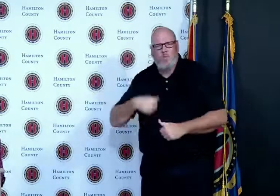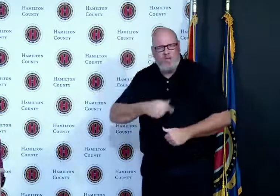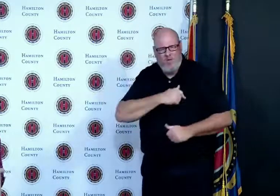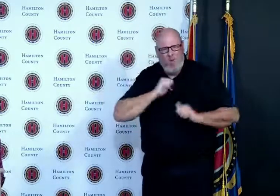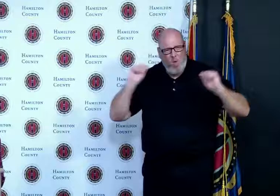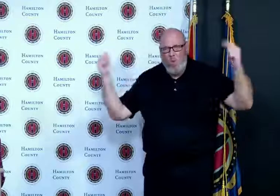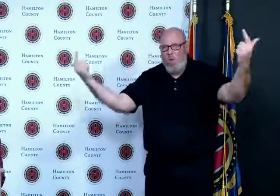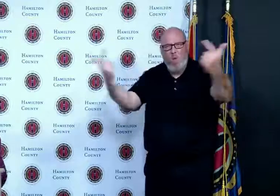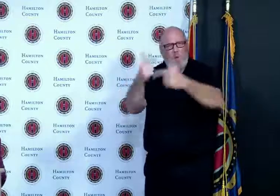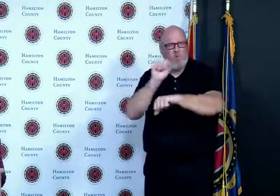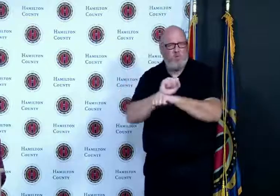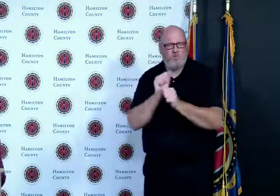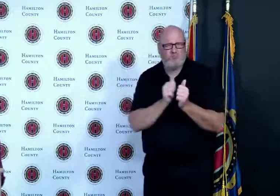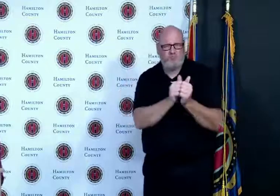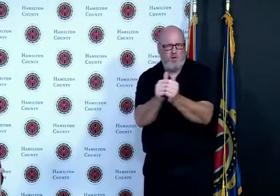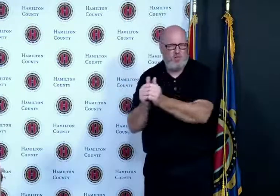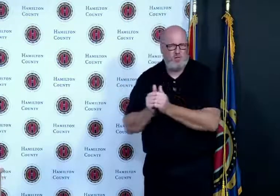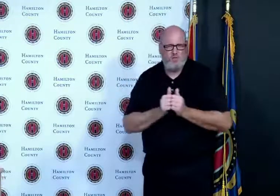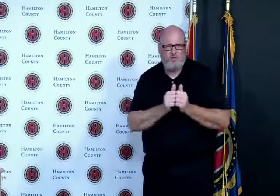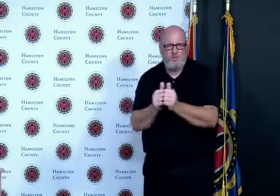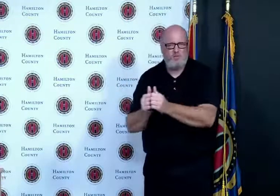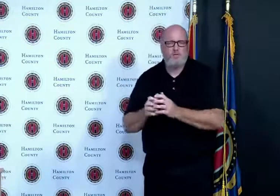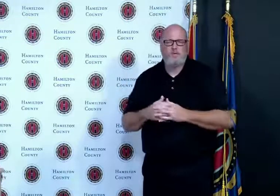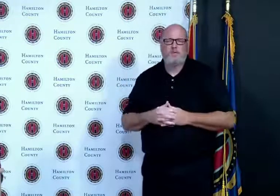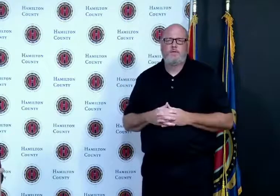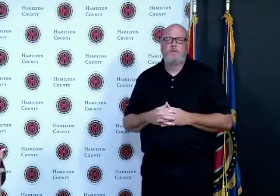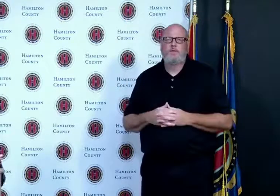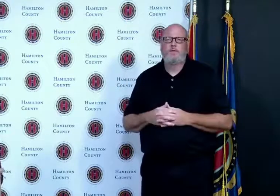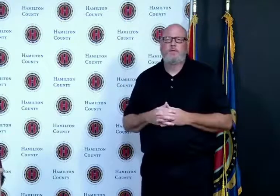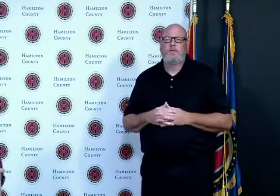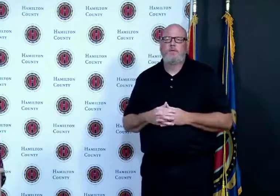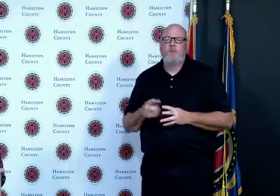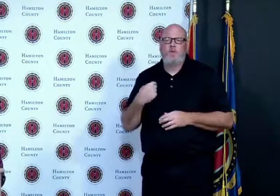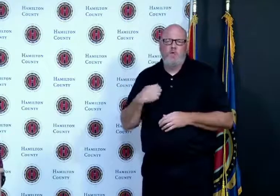Hamilton County so just a reminder of the work that has been going on for a year but it